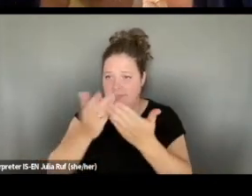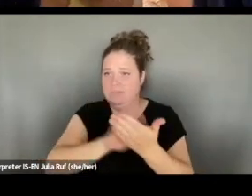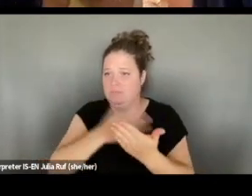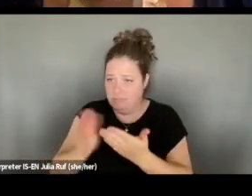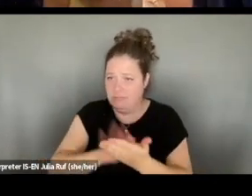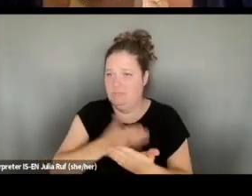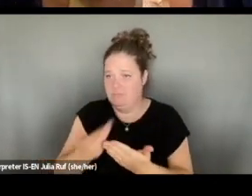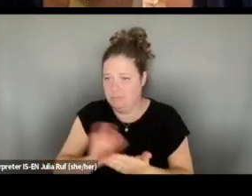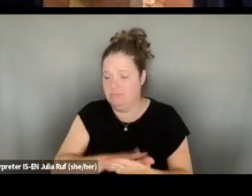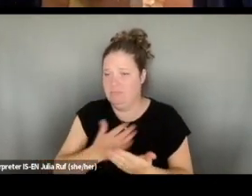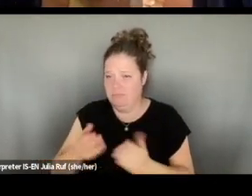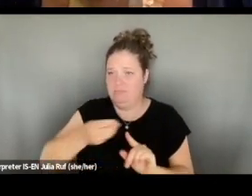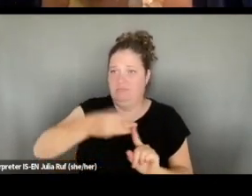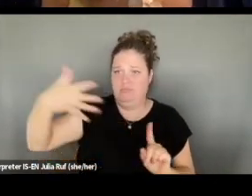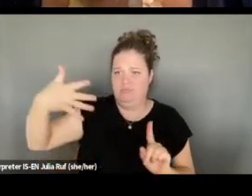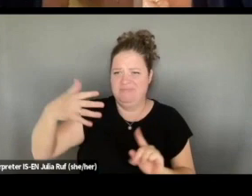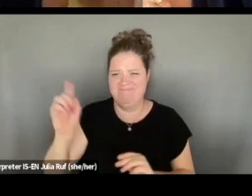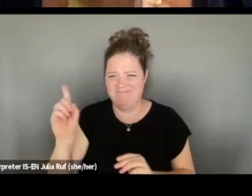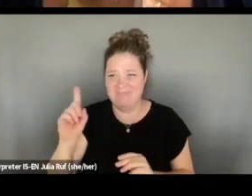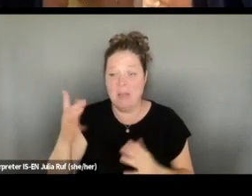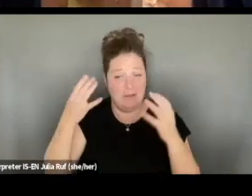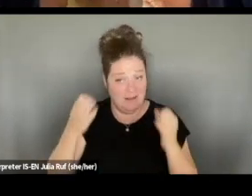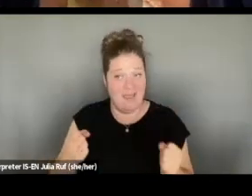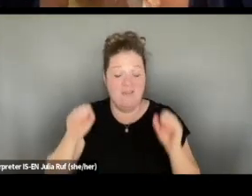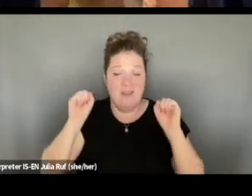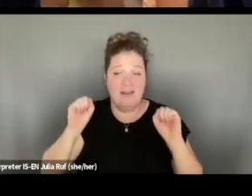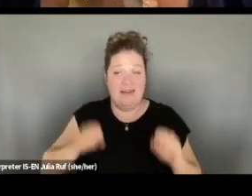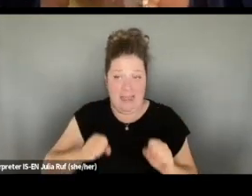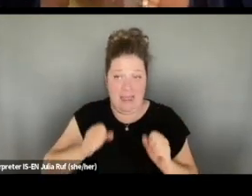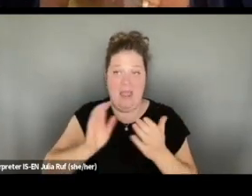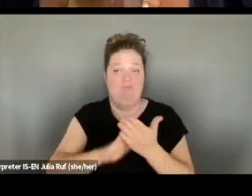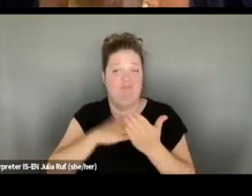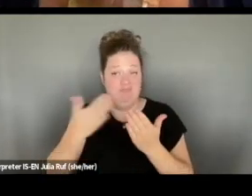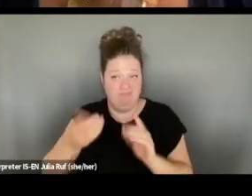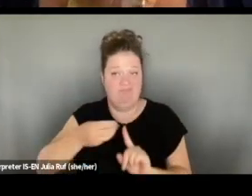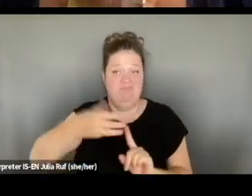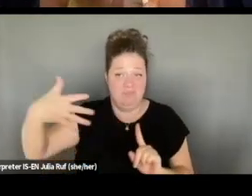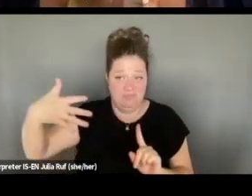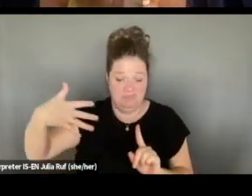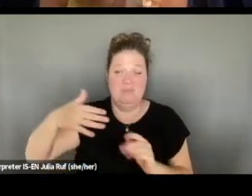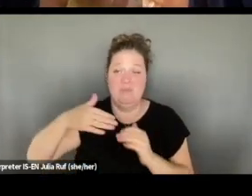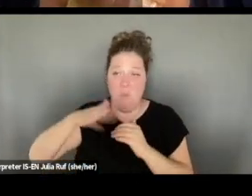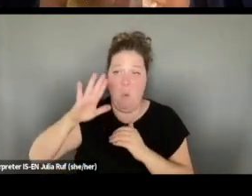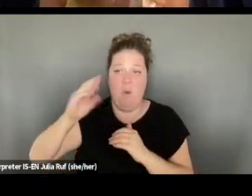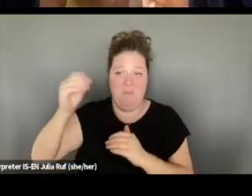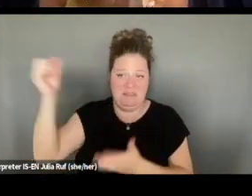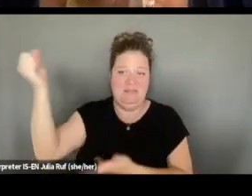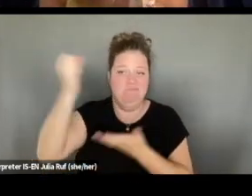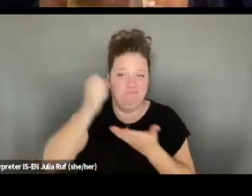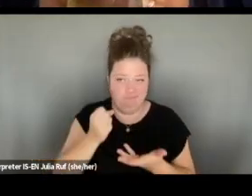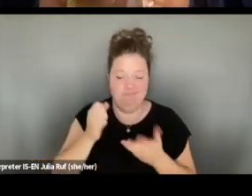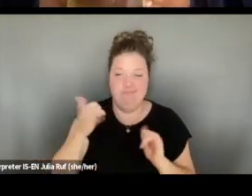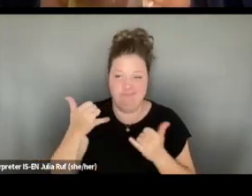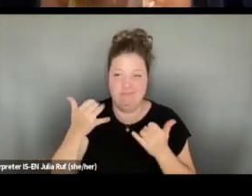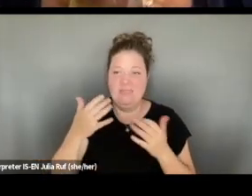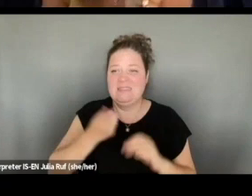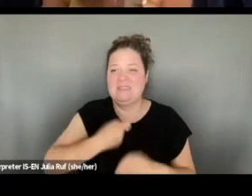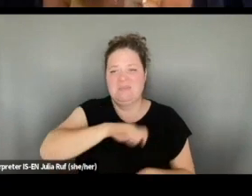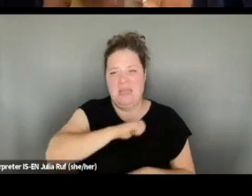a goal to upscale this to other regions and languages, and of course, Spanish would be natural because it's a large language area.